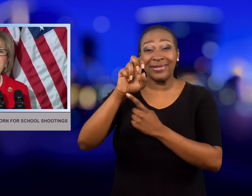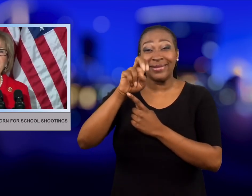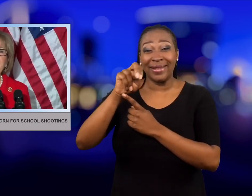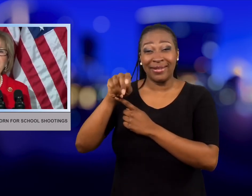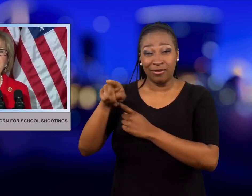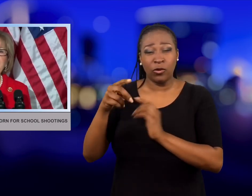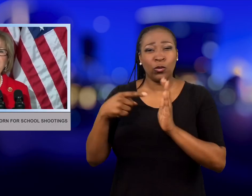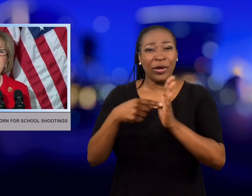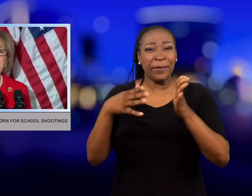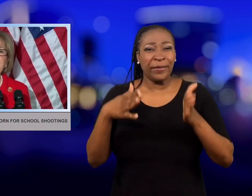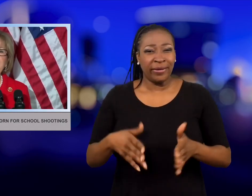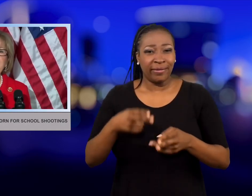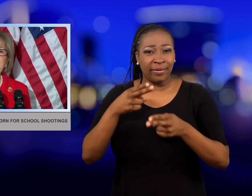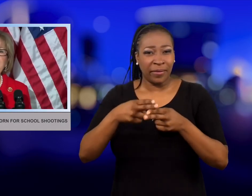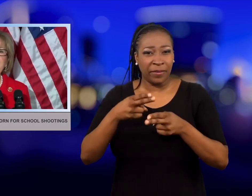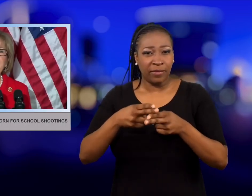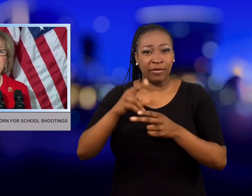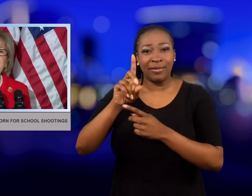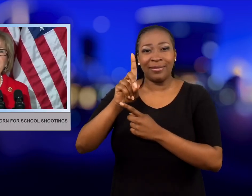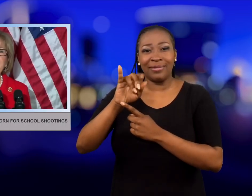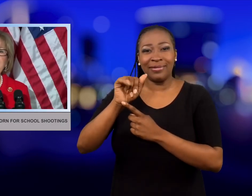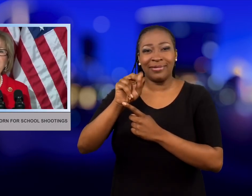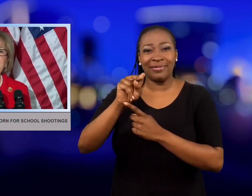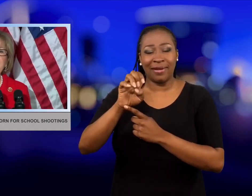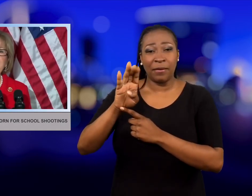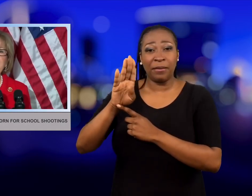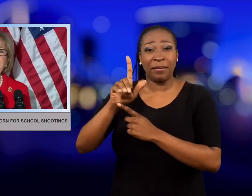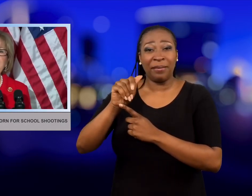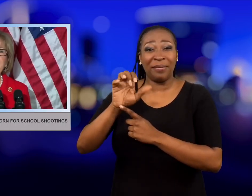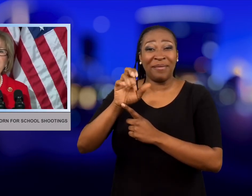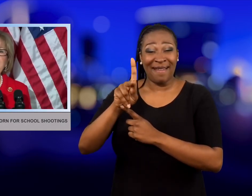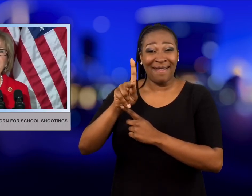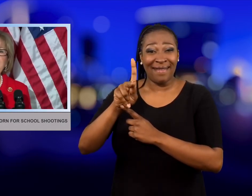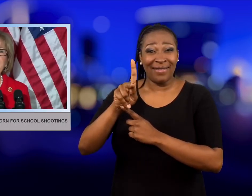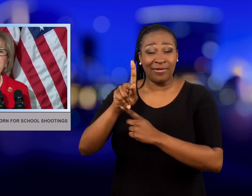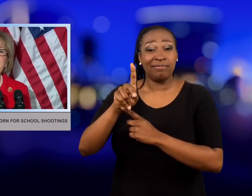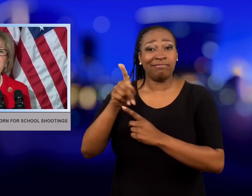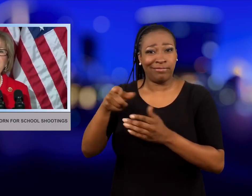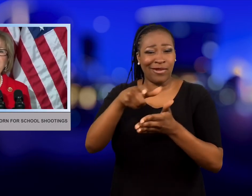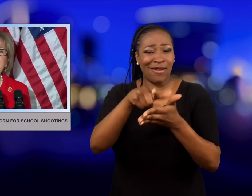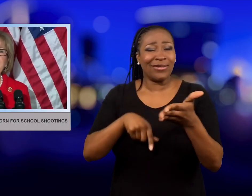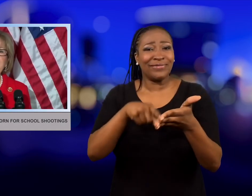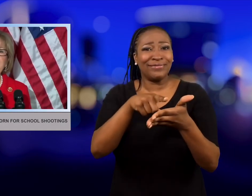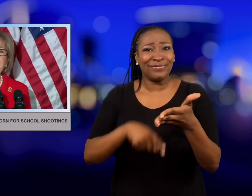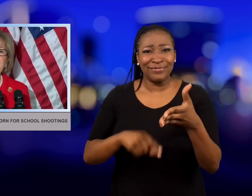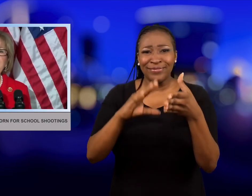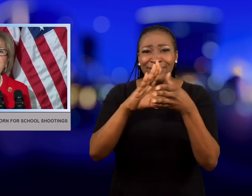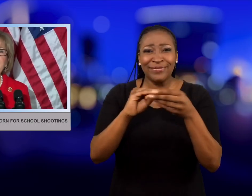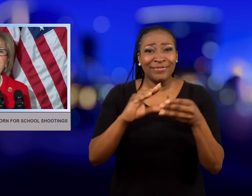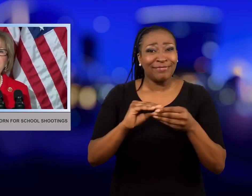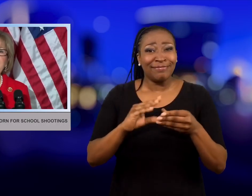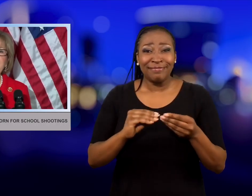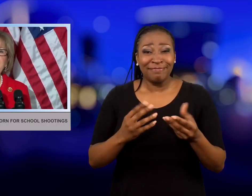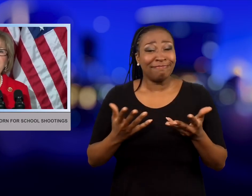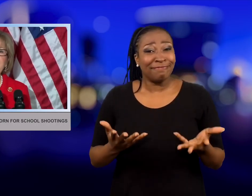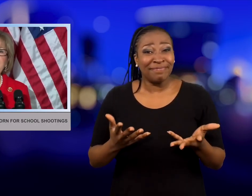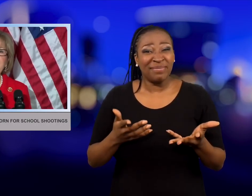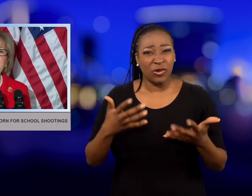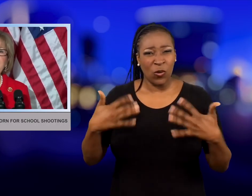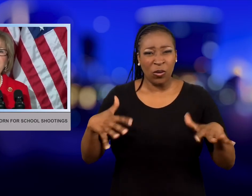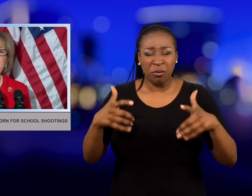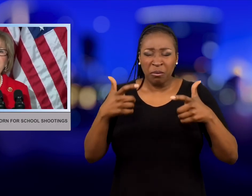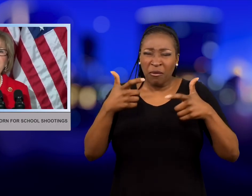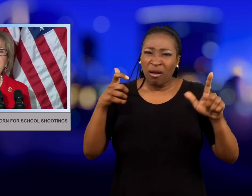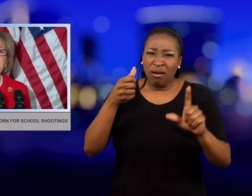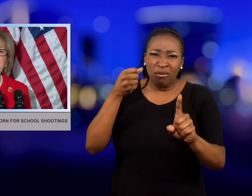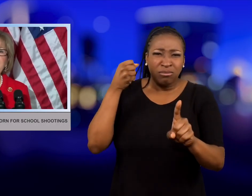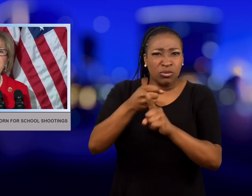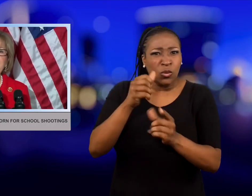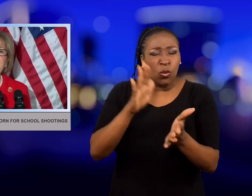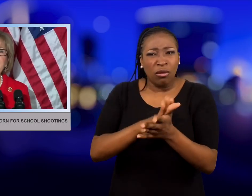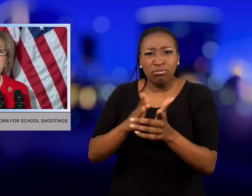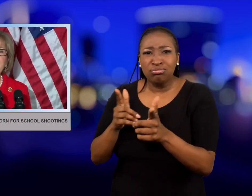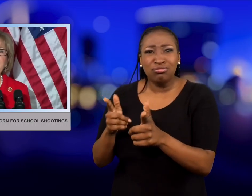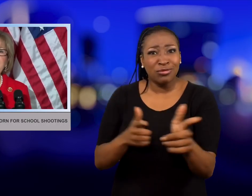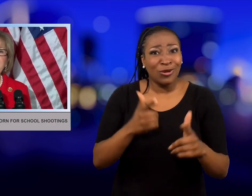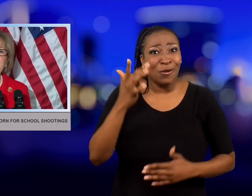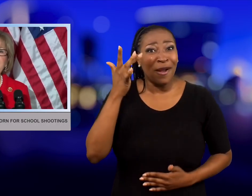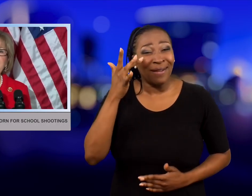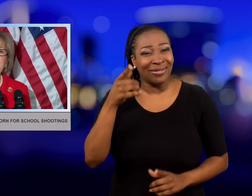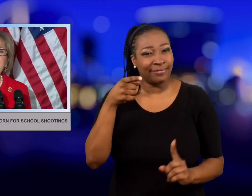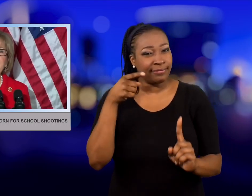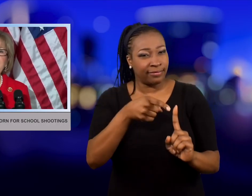According to Tennessee representative Diane Black a major cause of school shootings is